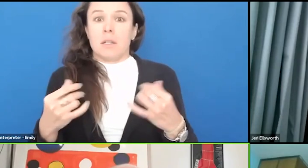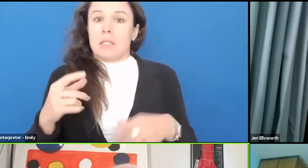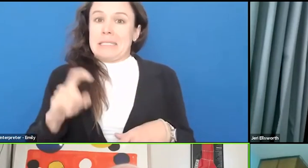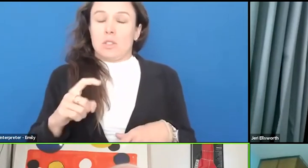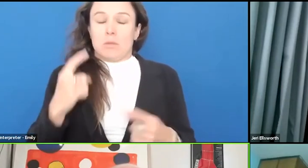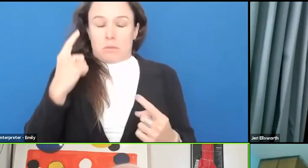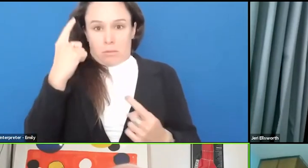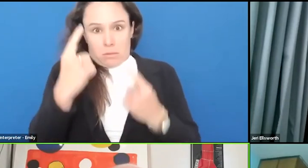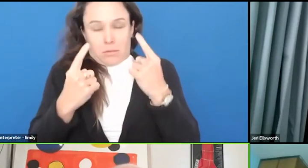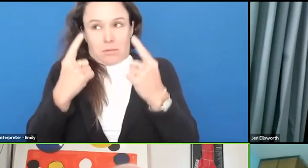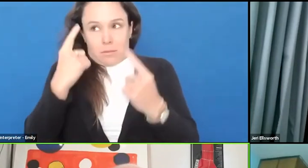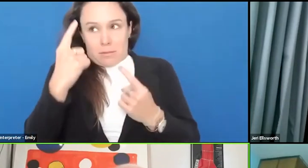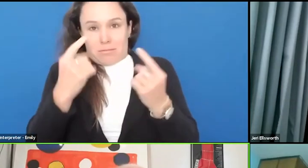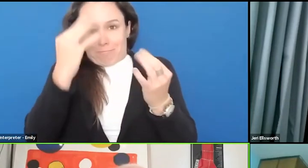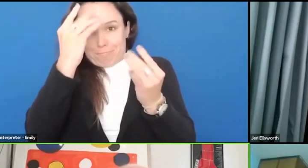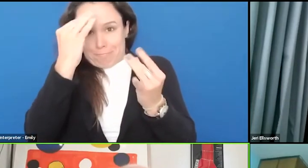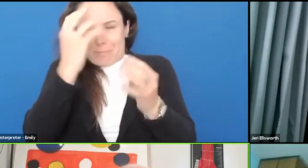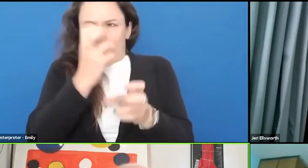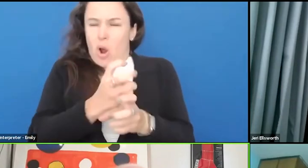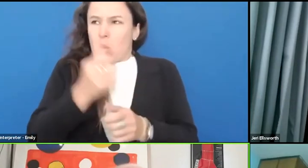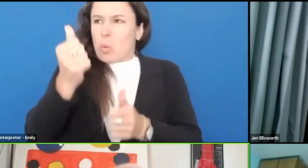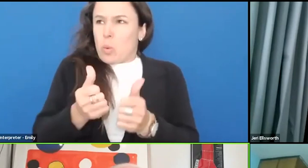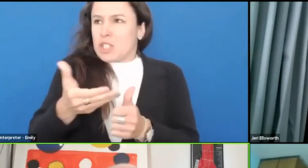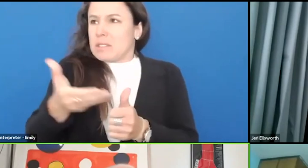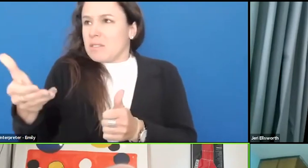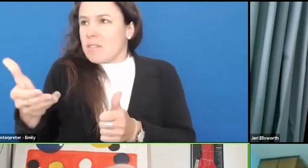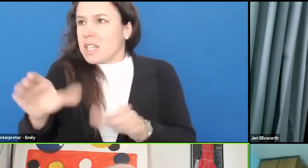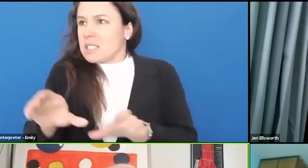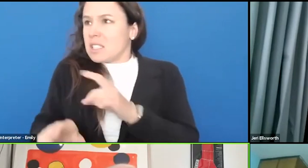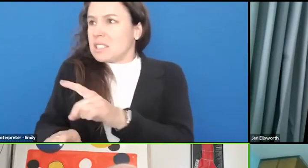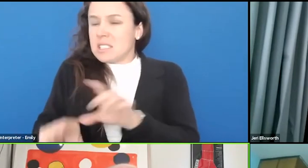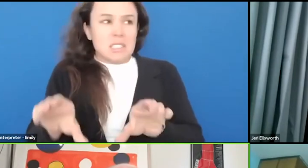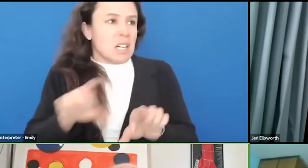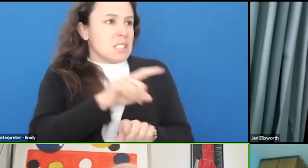hard about what device does which, and when, and how, and under what circumstances, and the